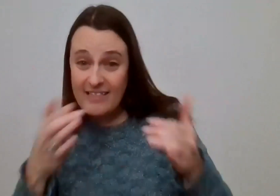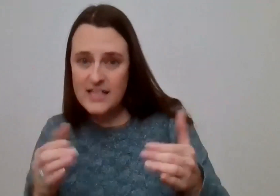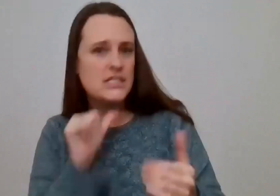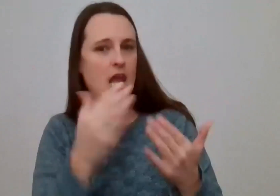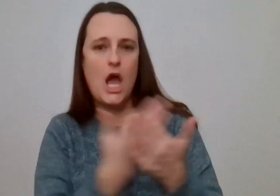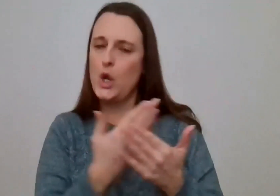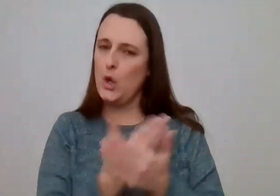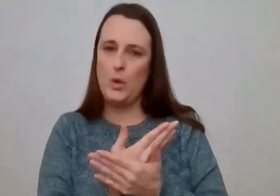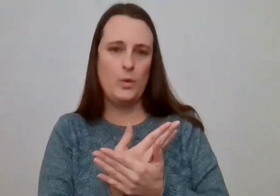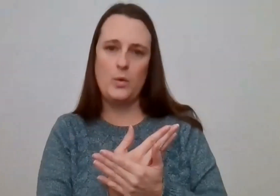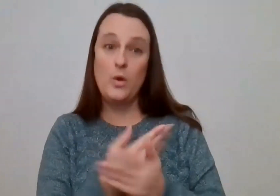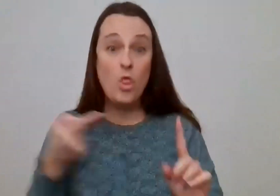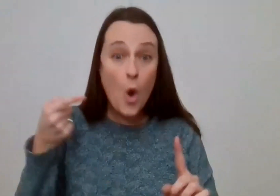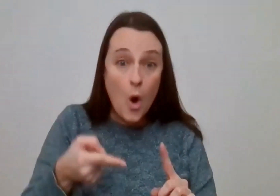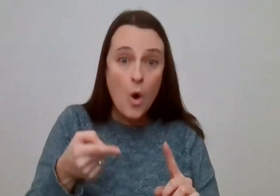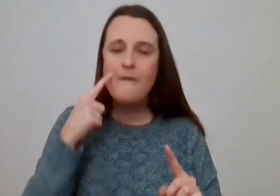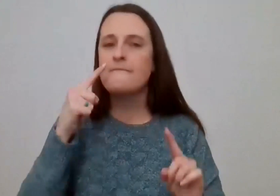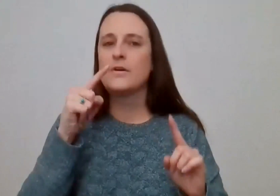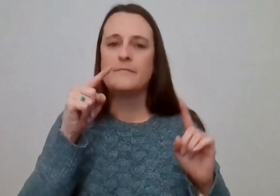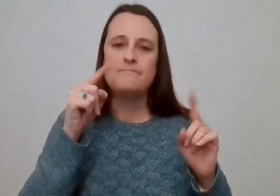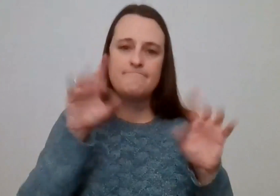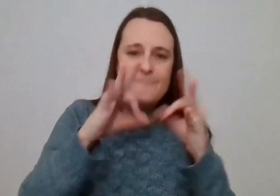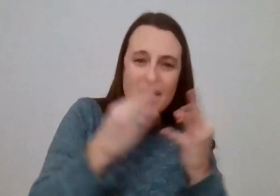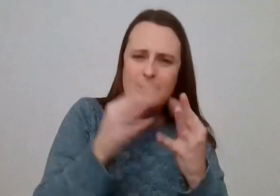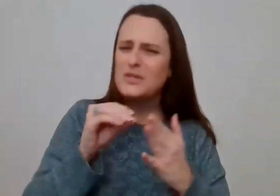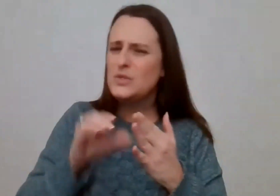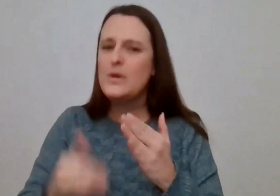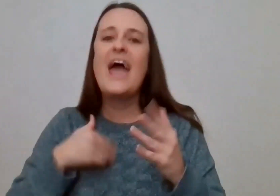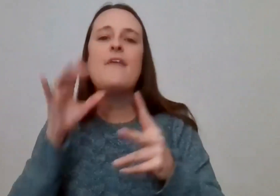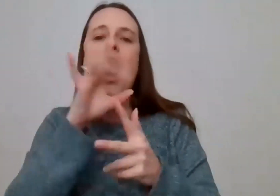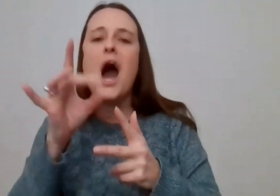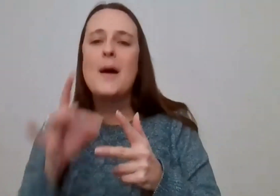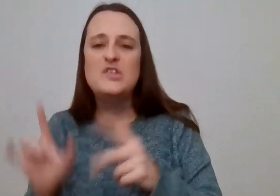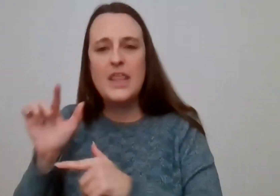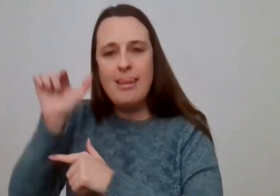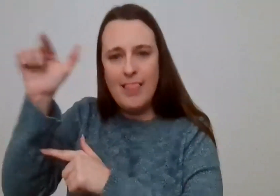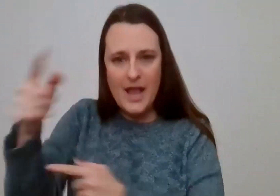to give families and students options during that course request verification process that we will